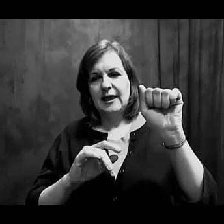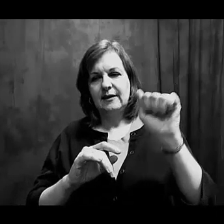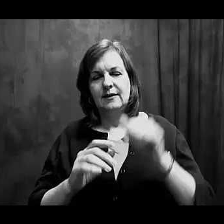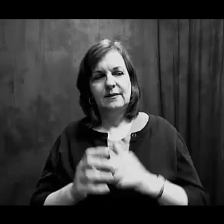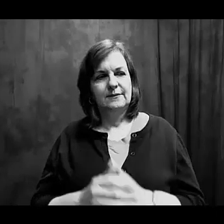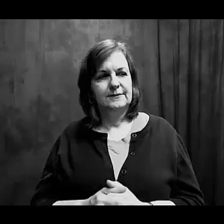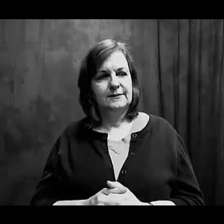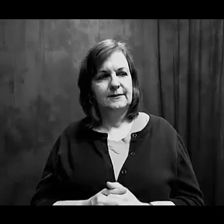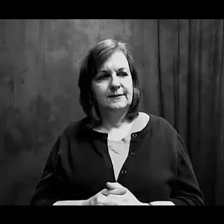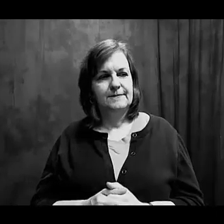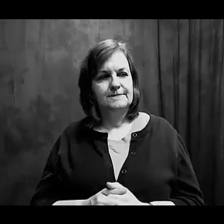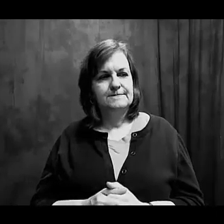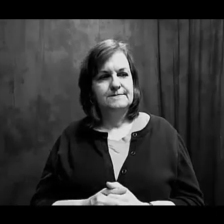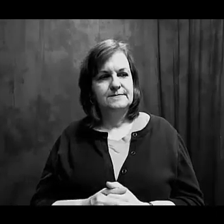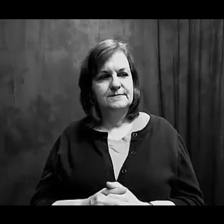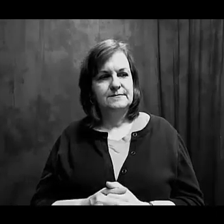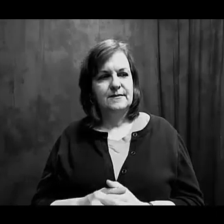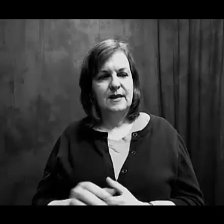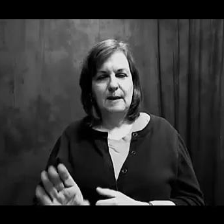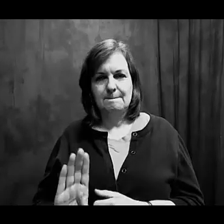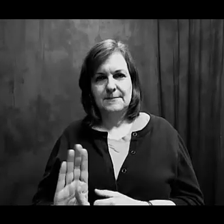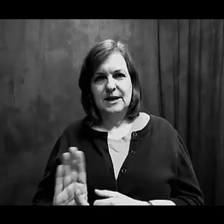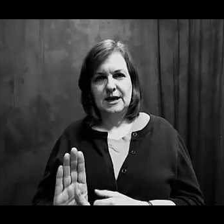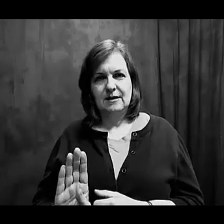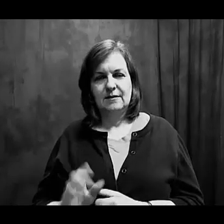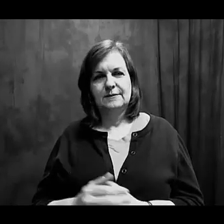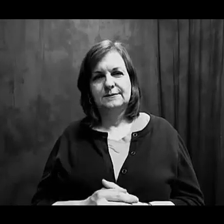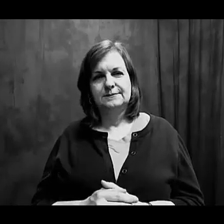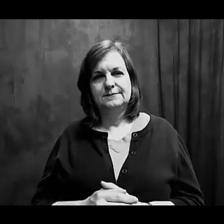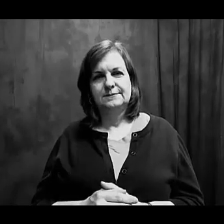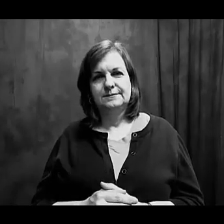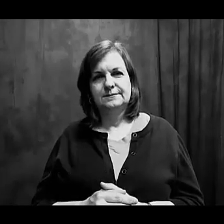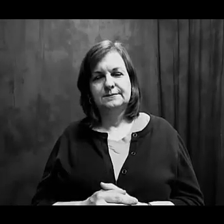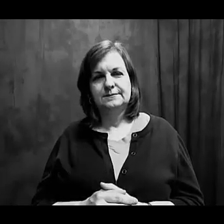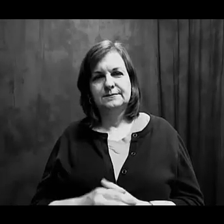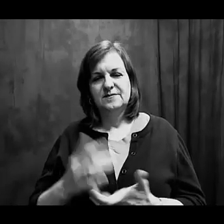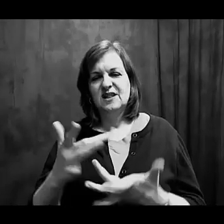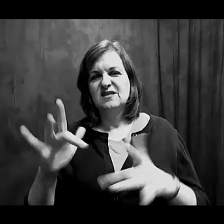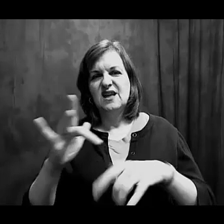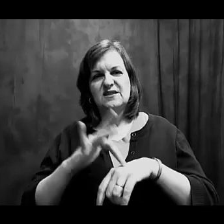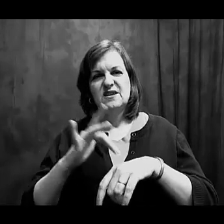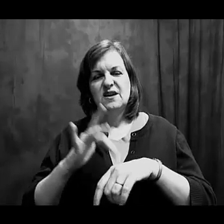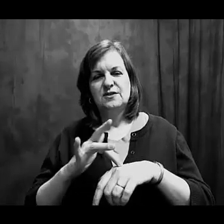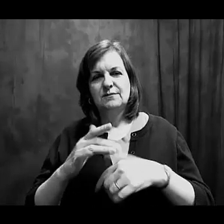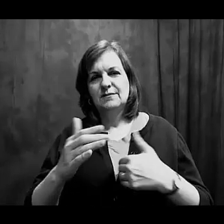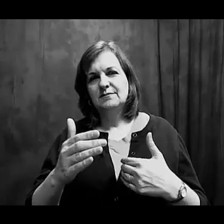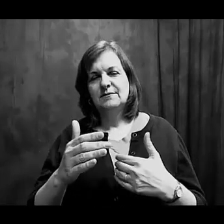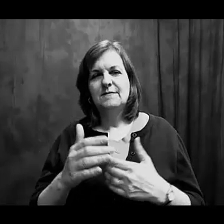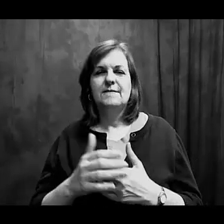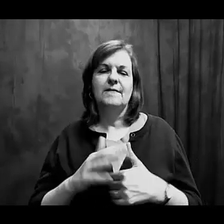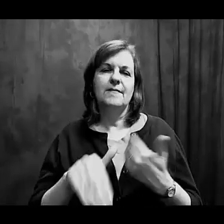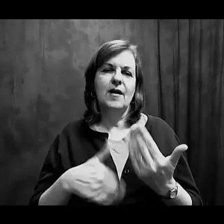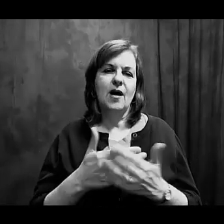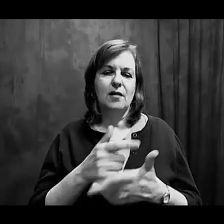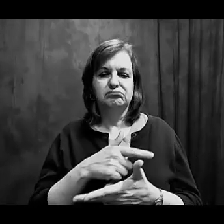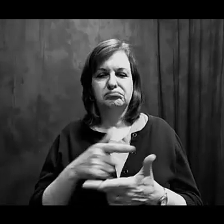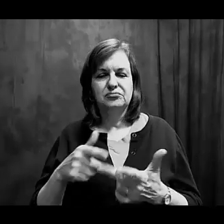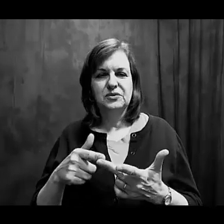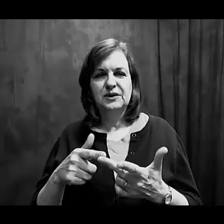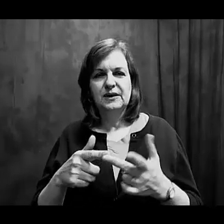and these other touch receptors here all very closely associated with the epidermal layer